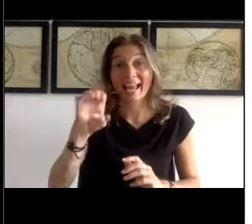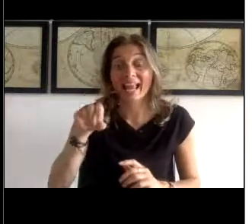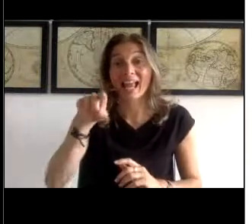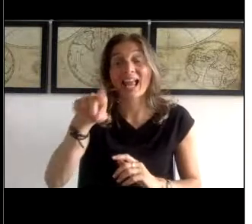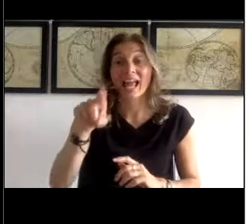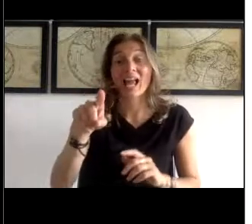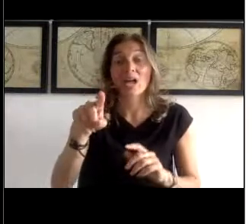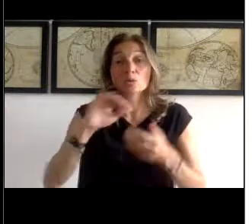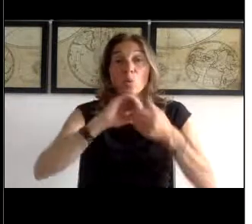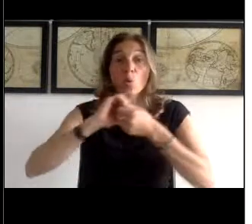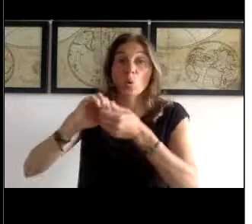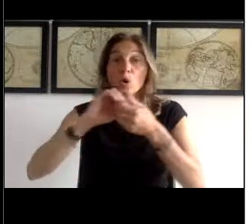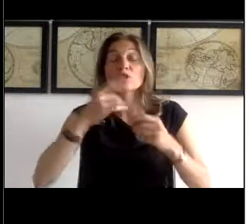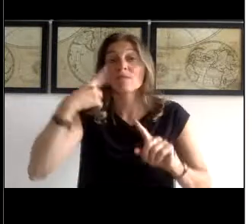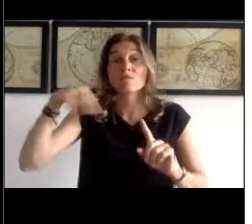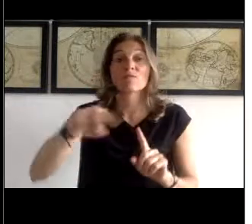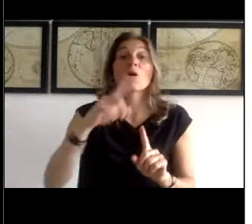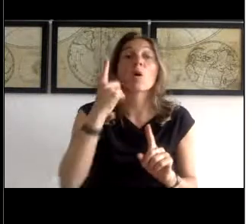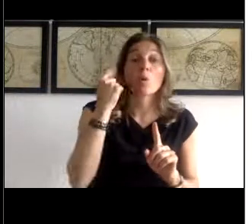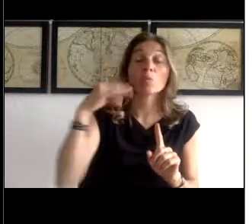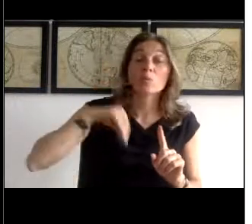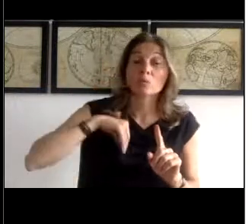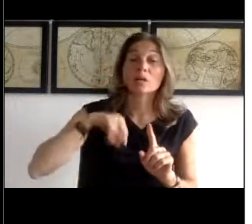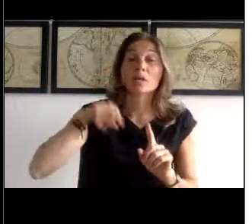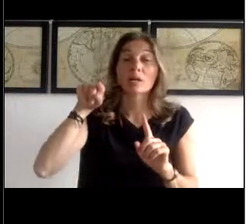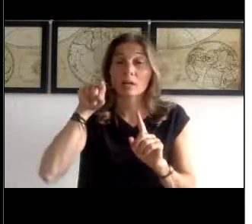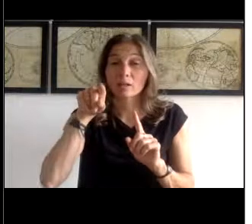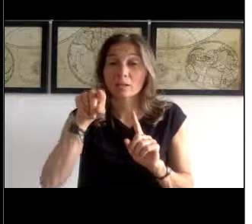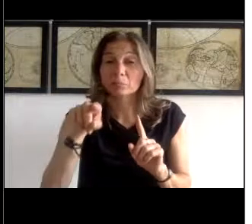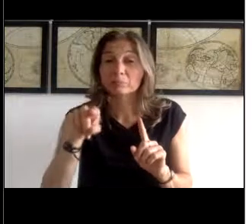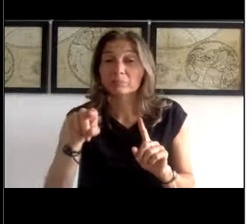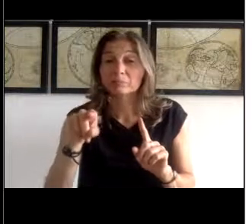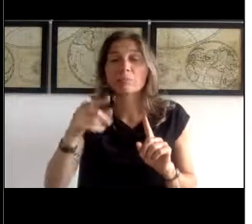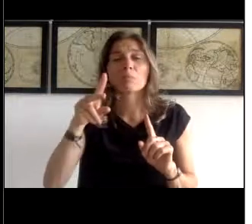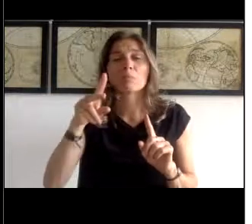Unfortunately our time is running. We'd like to stay much longer.